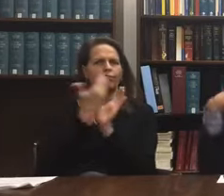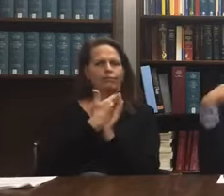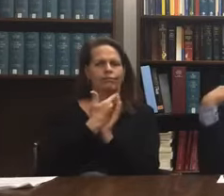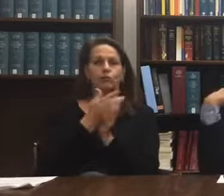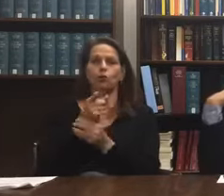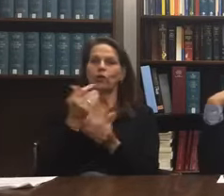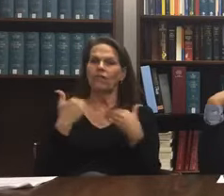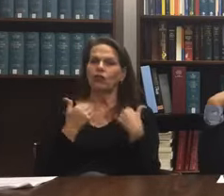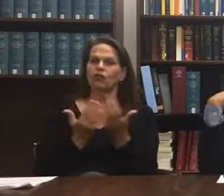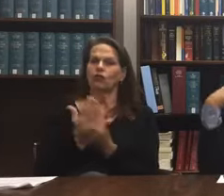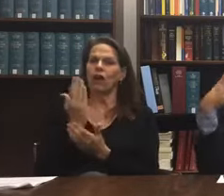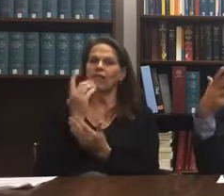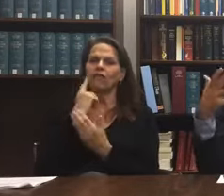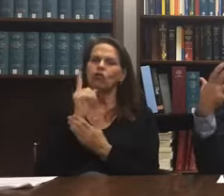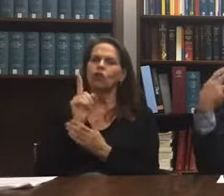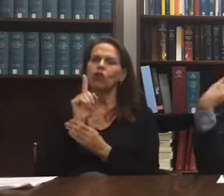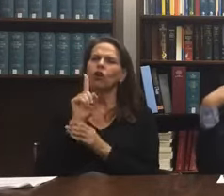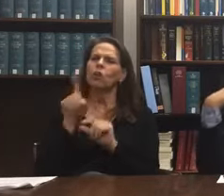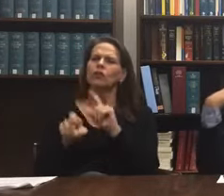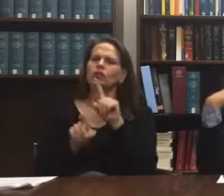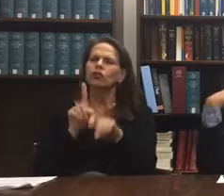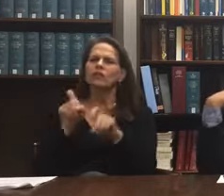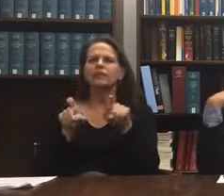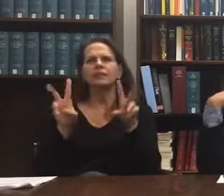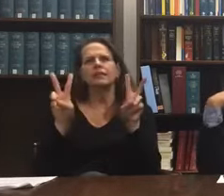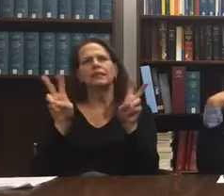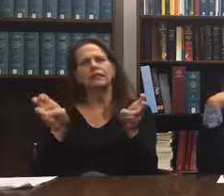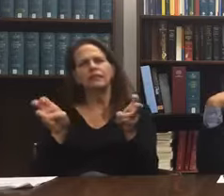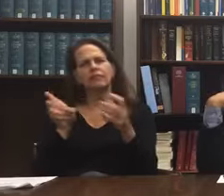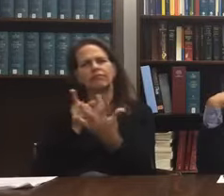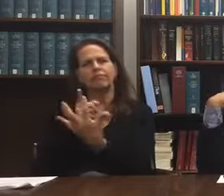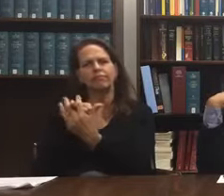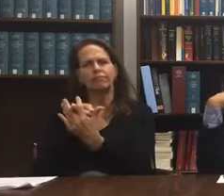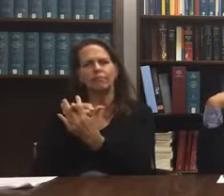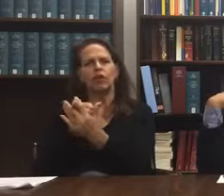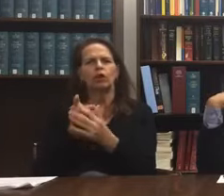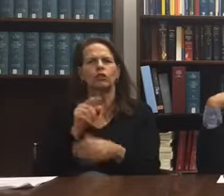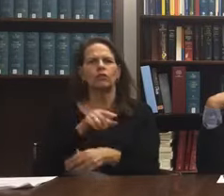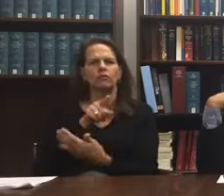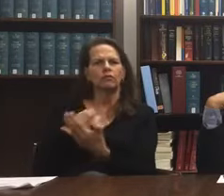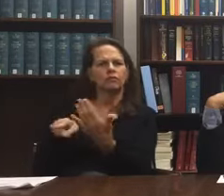right to question or as lawyers call it cross-examine adverse witnesses whether